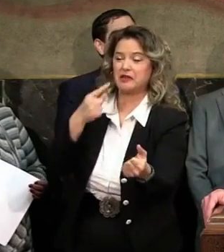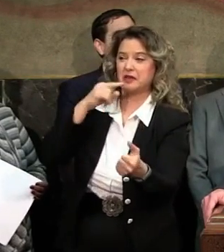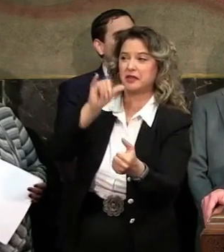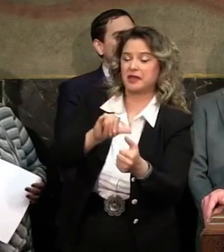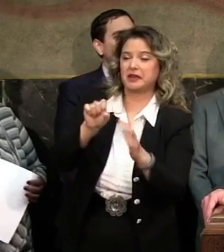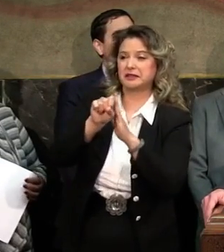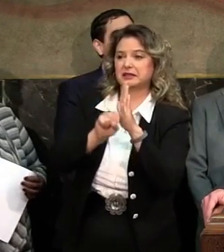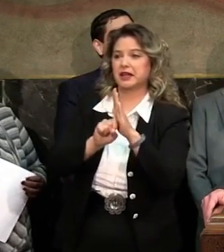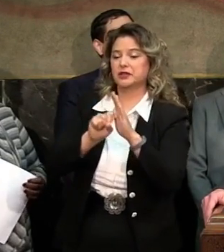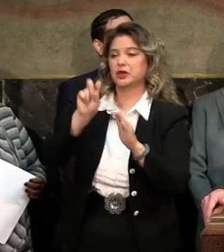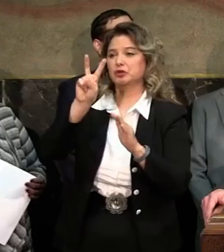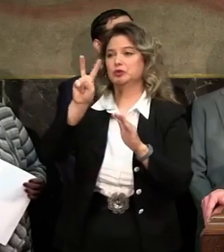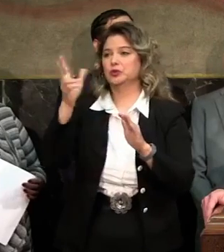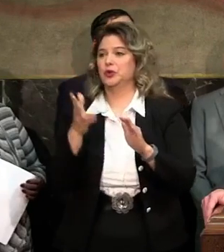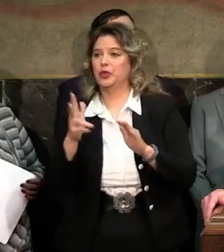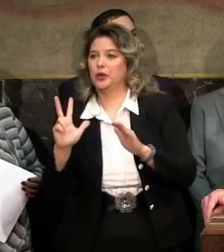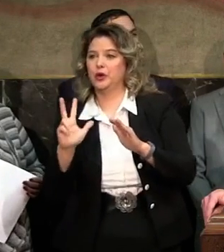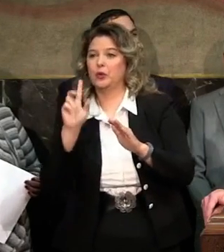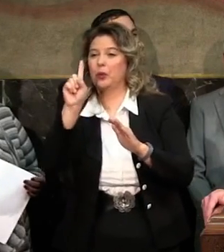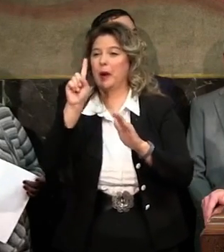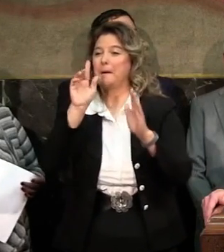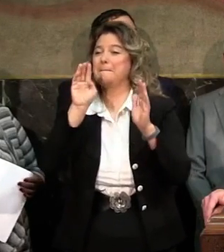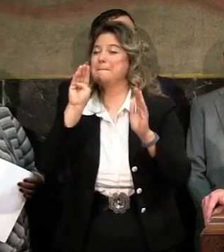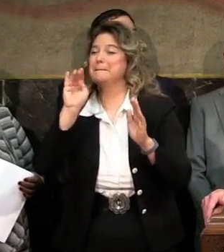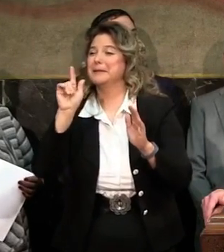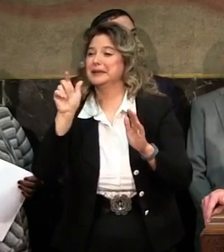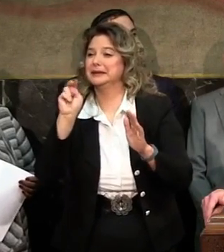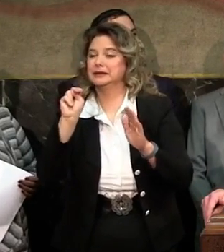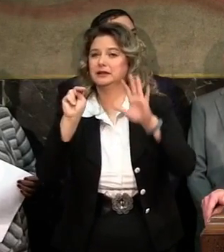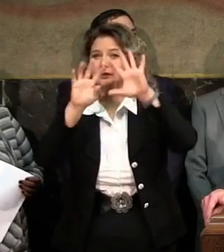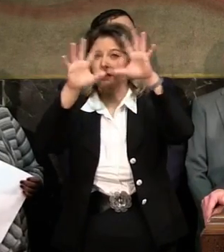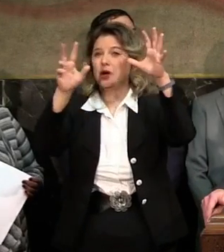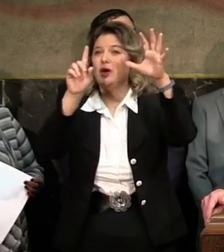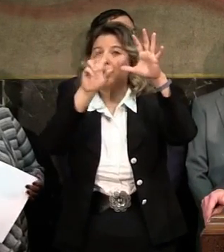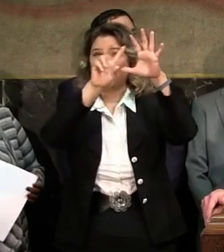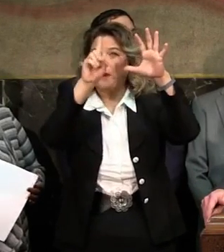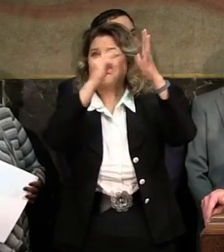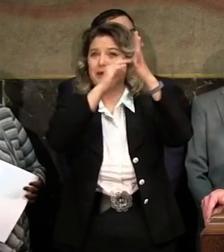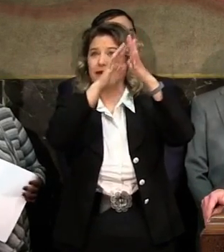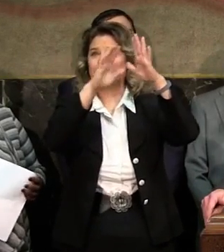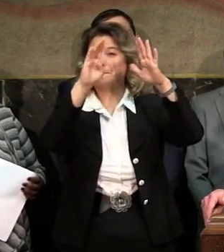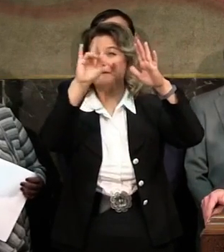two-thirds of a billion dollars every year two-thirds of a billion dollars every year even with this huge